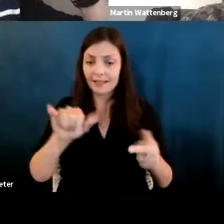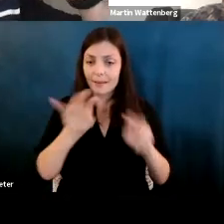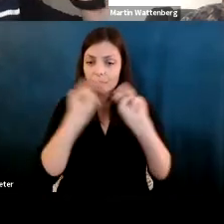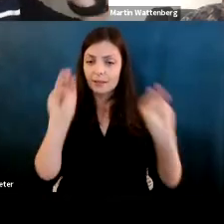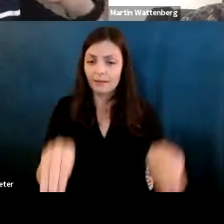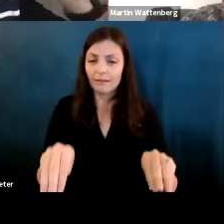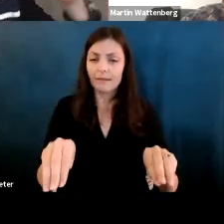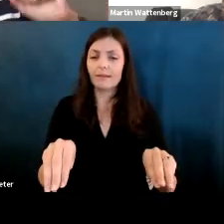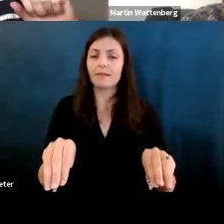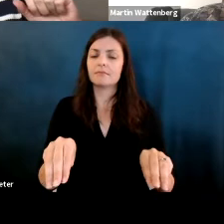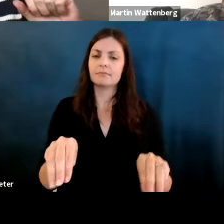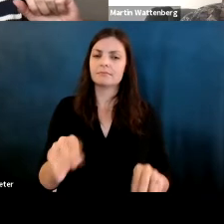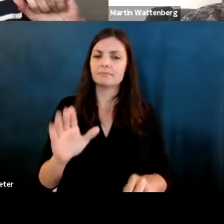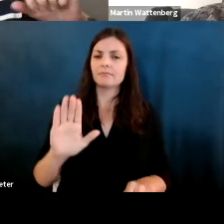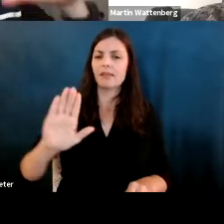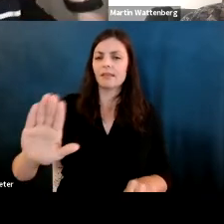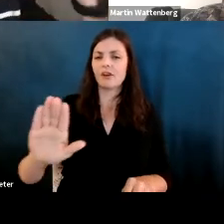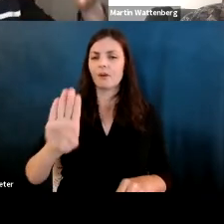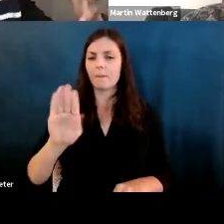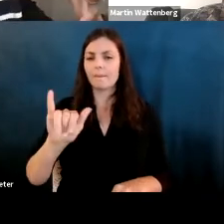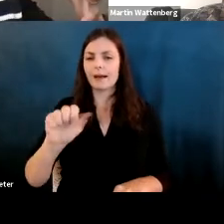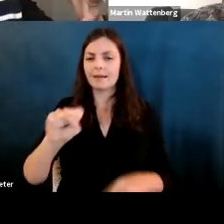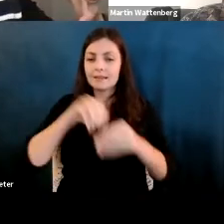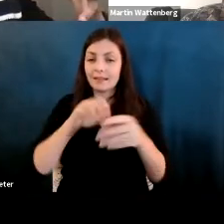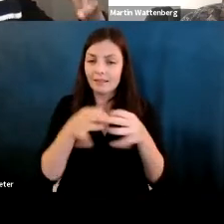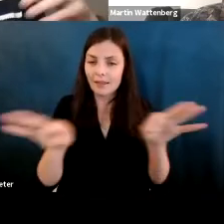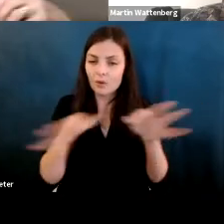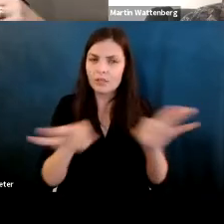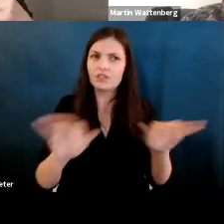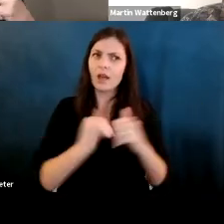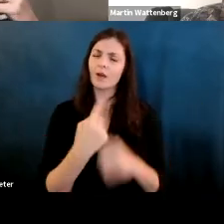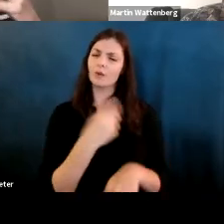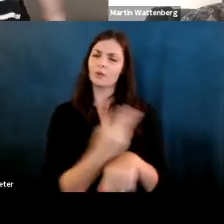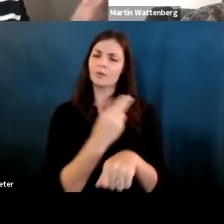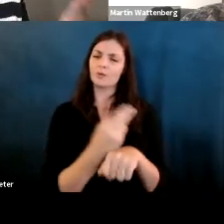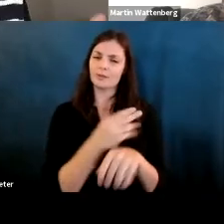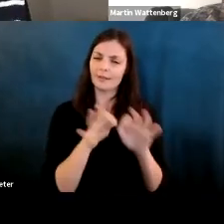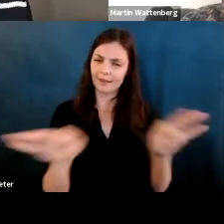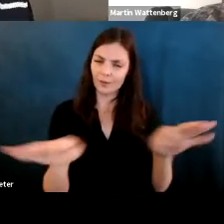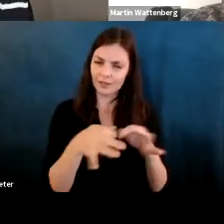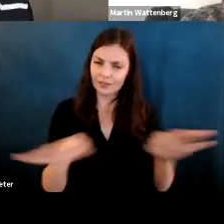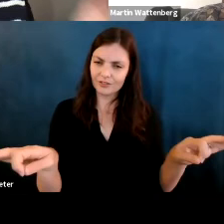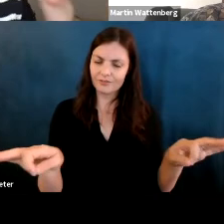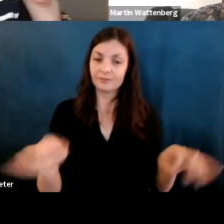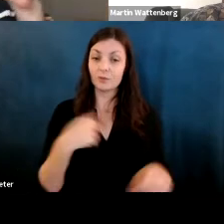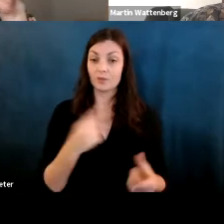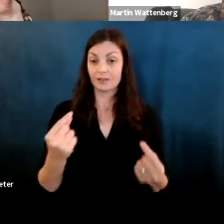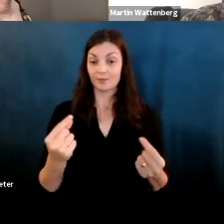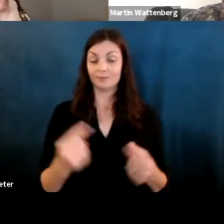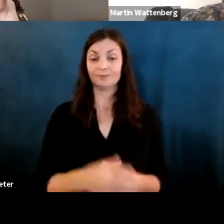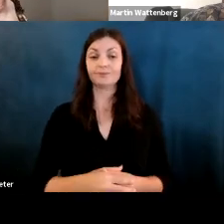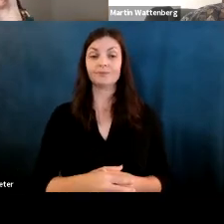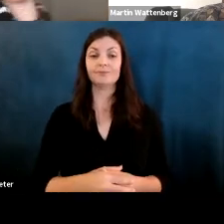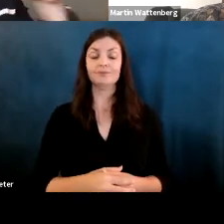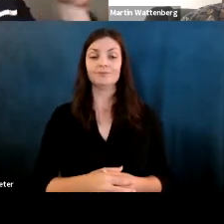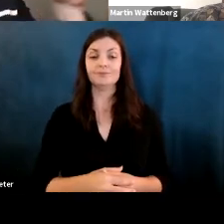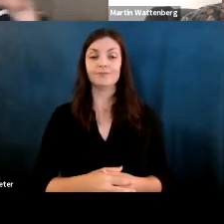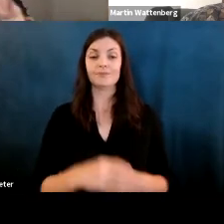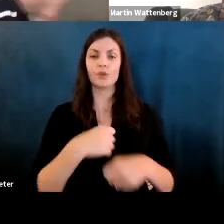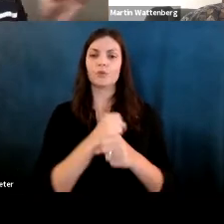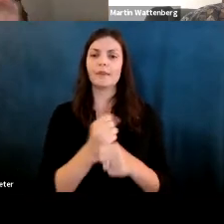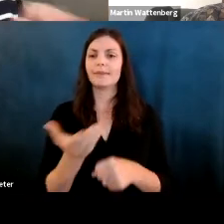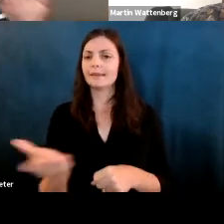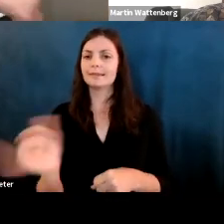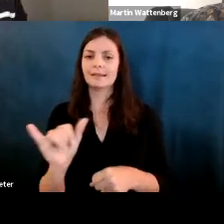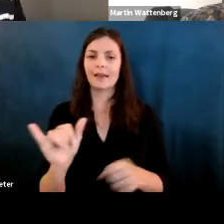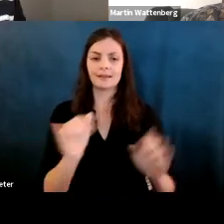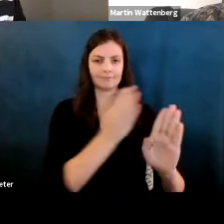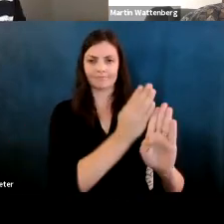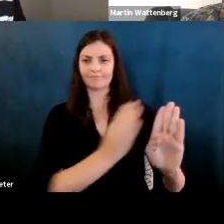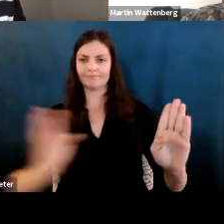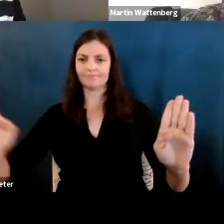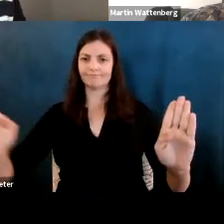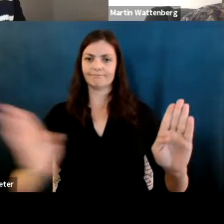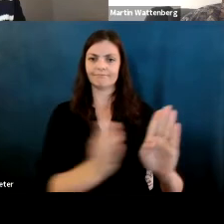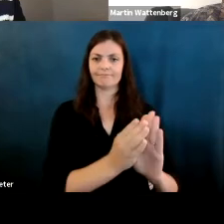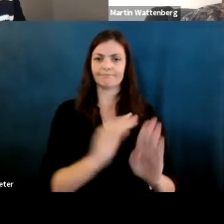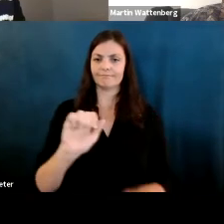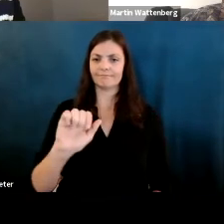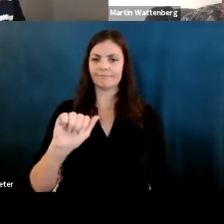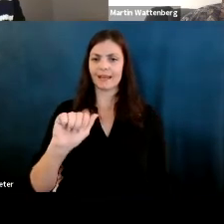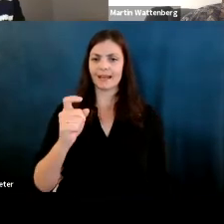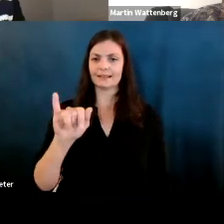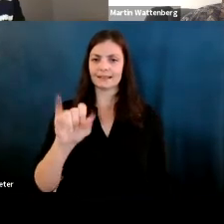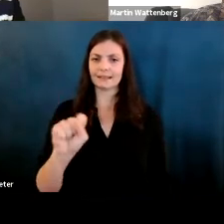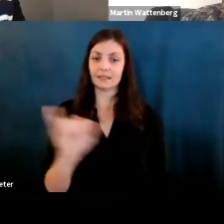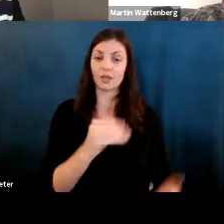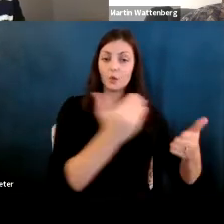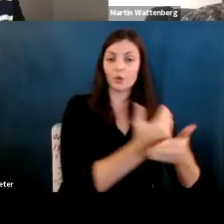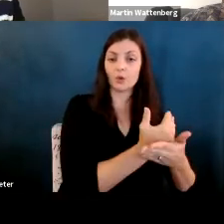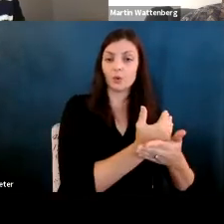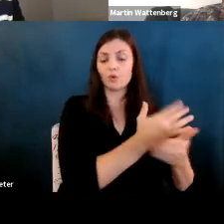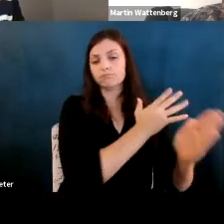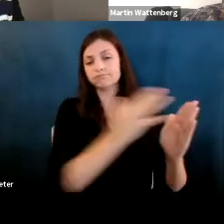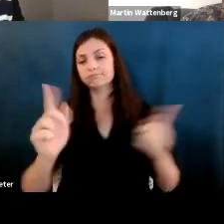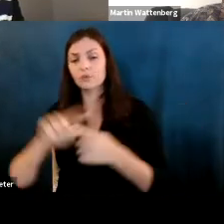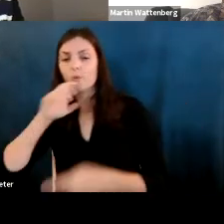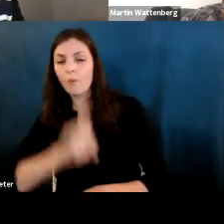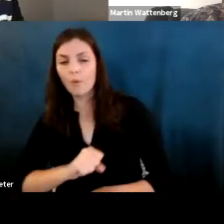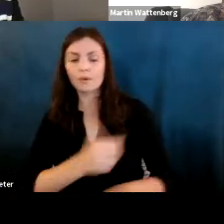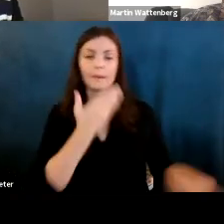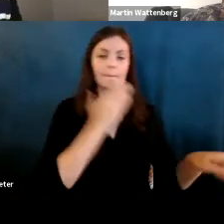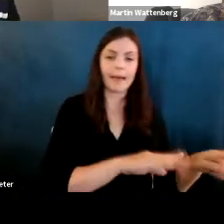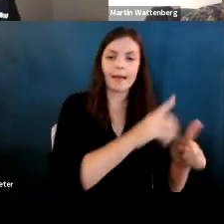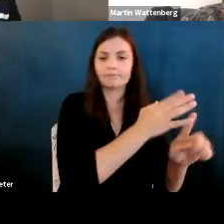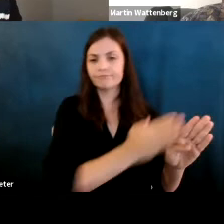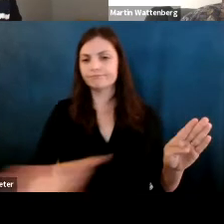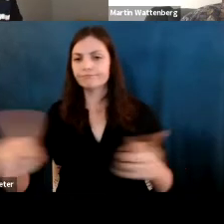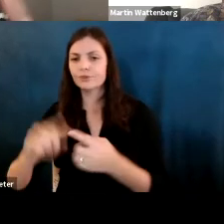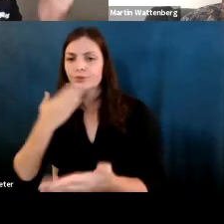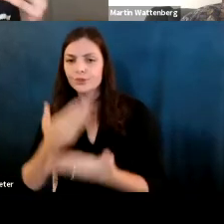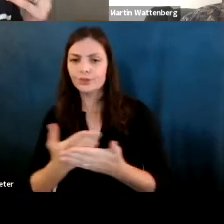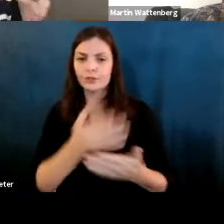Fernanda Viegas: bias using language and how we use language, and so what we did is we created things like axes, you can see here, you know words like new and old or bad and good or male and female, and so forth.